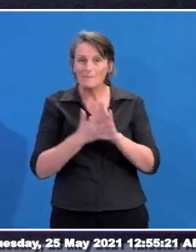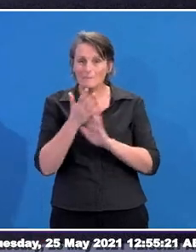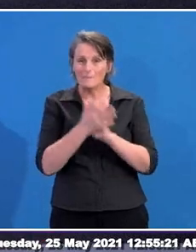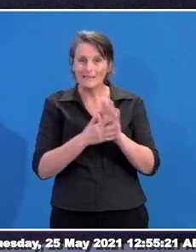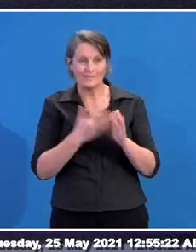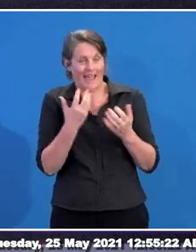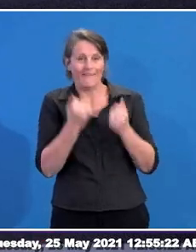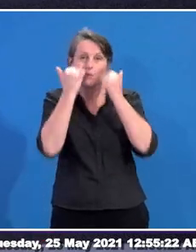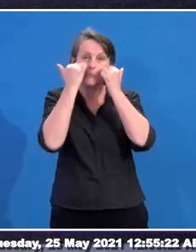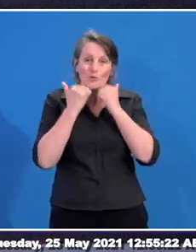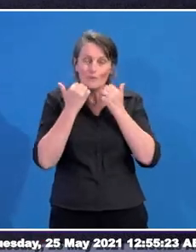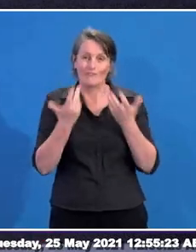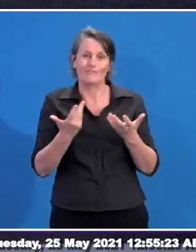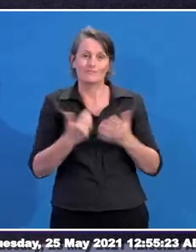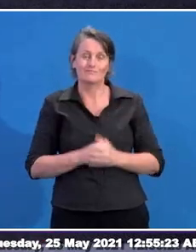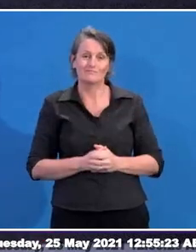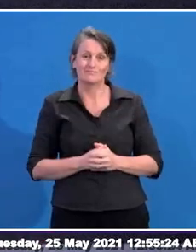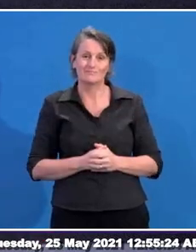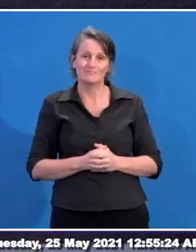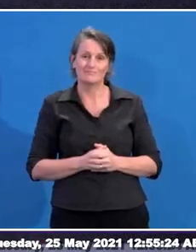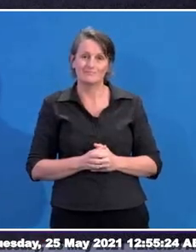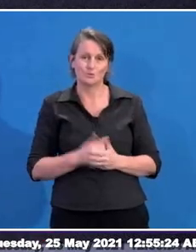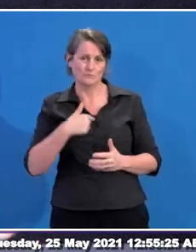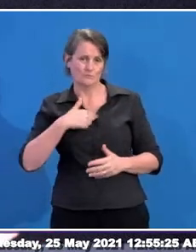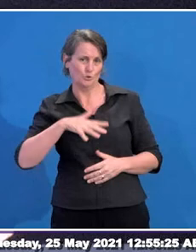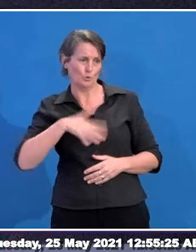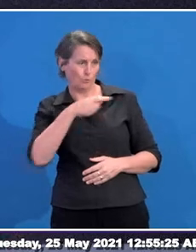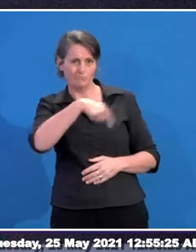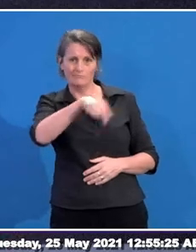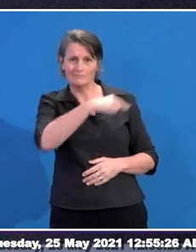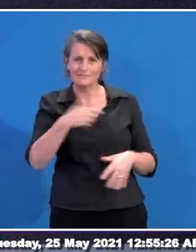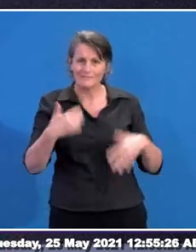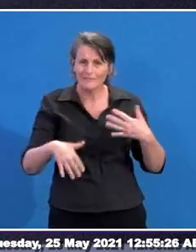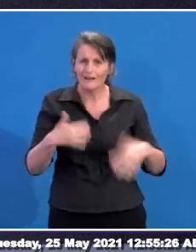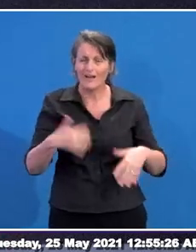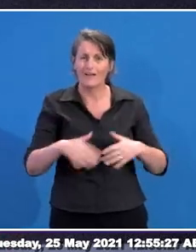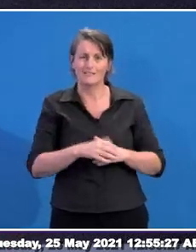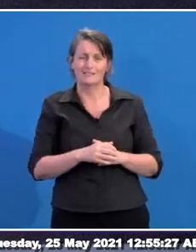That would have saved a lot of heartache, a lot of work, a lot of investigations,